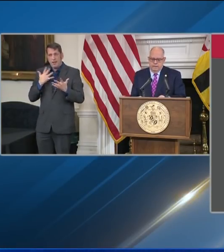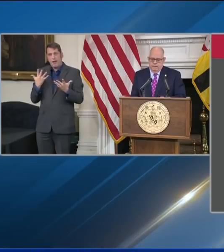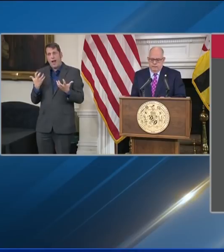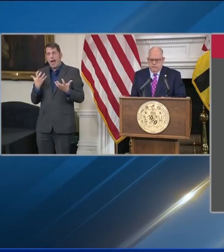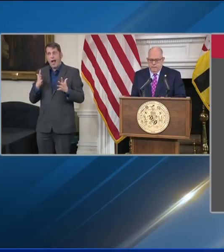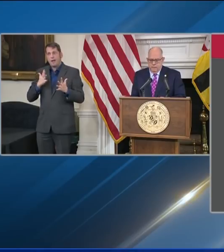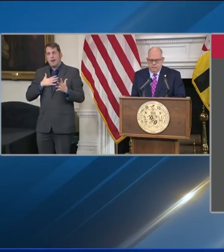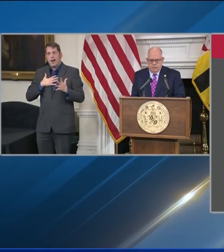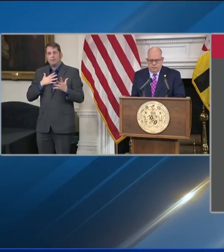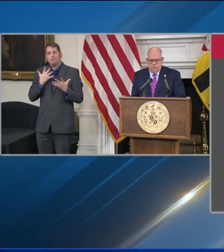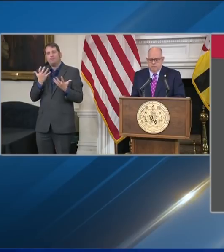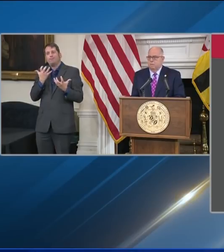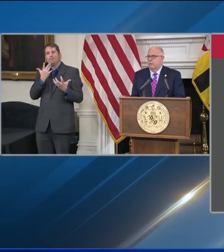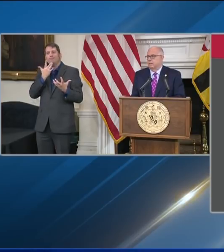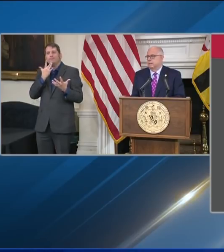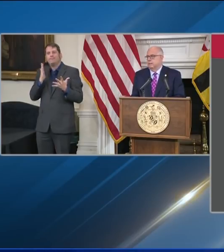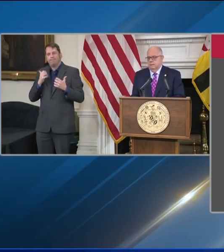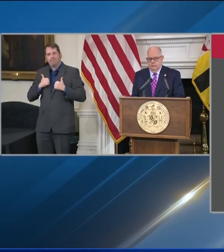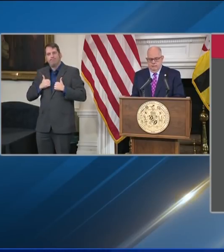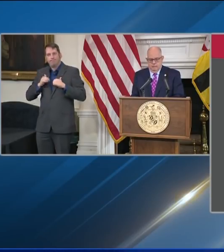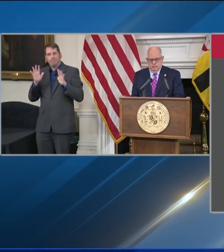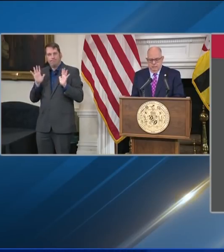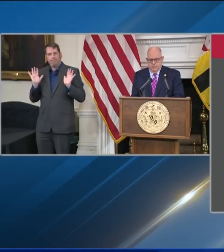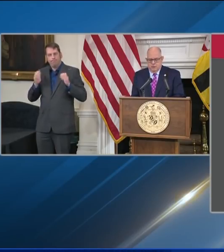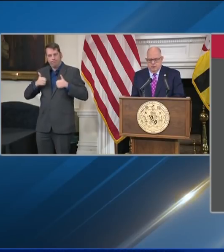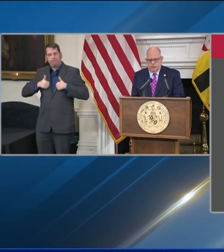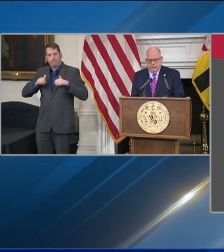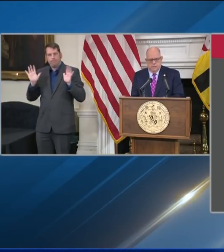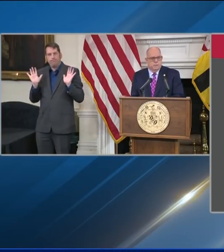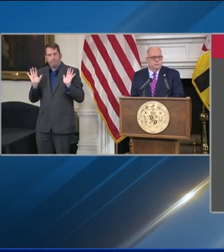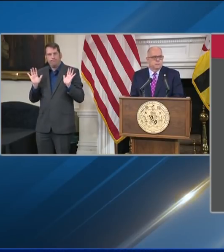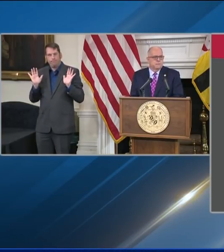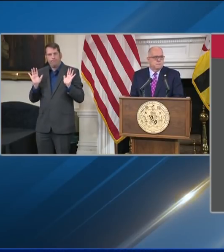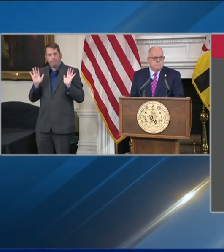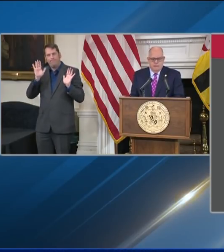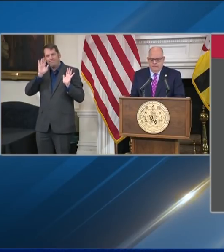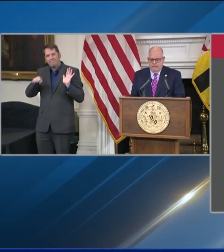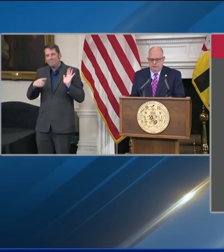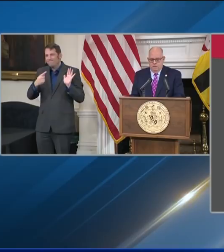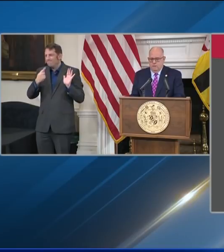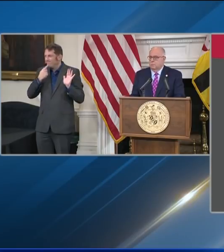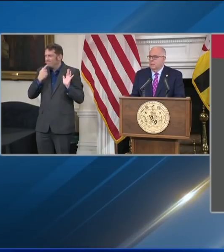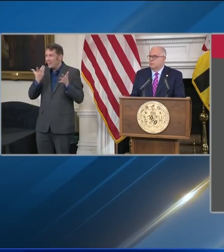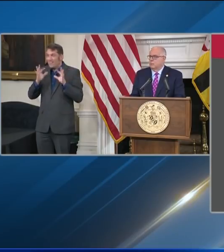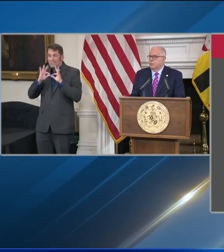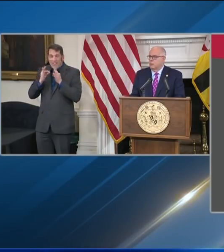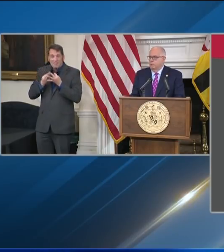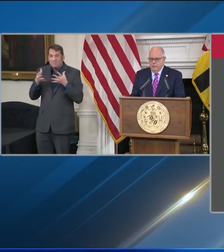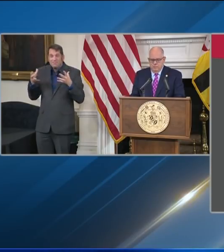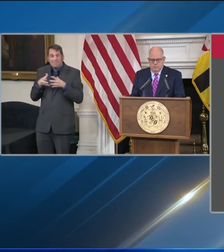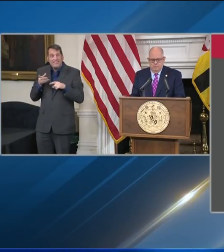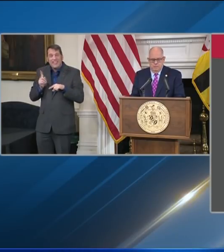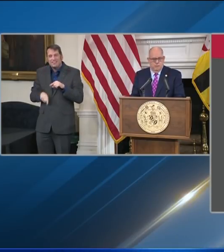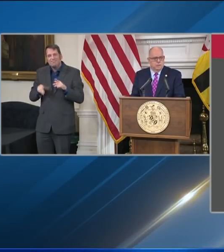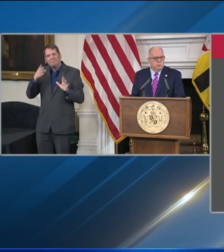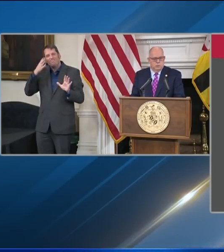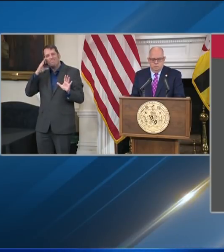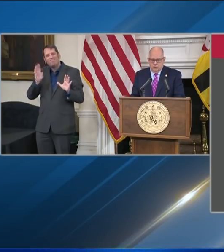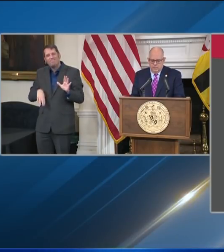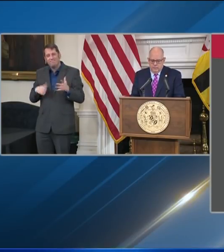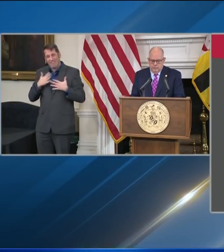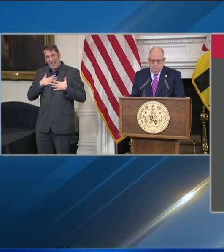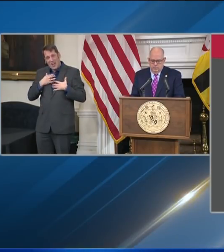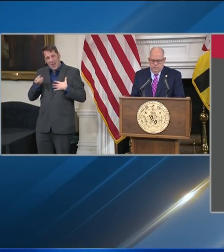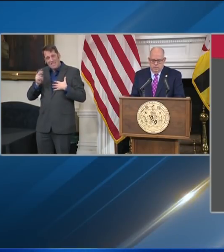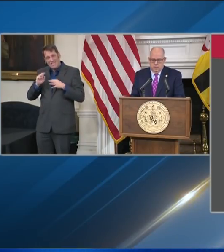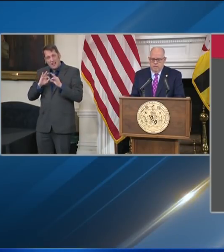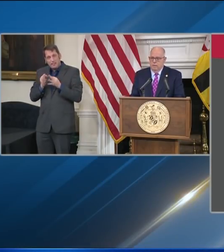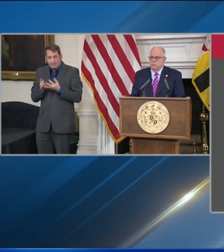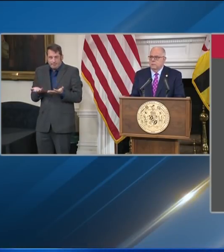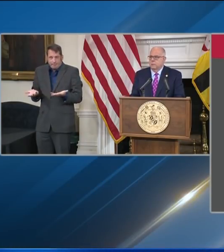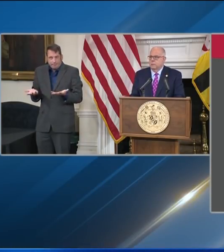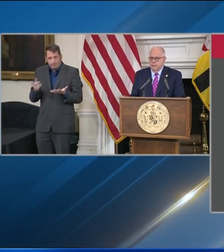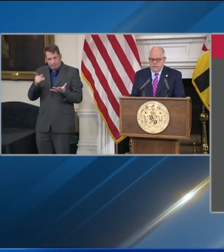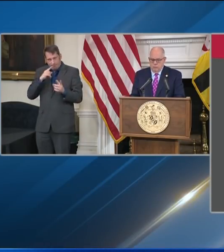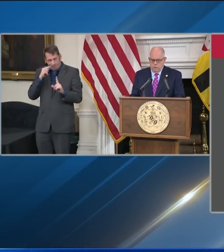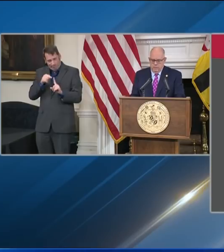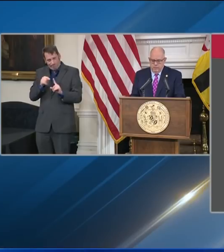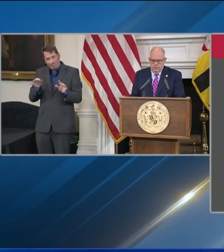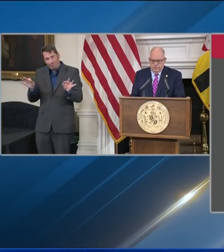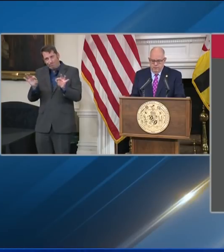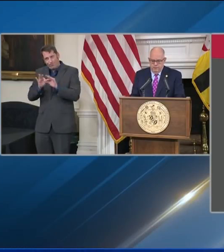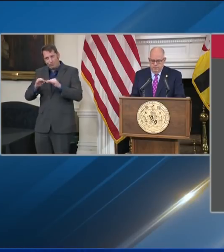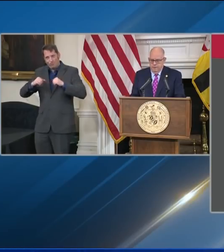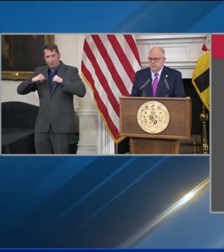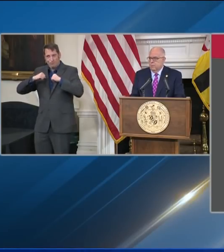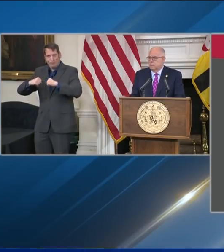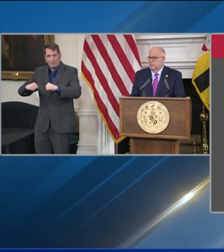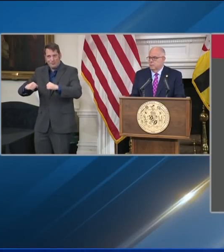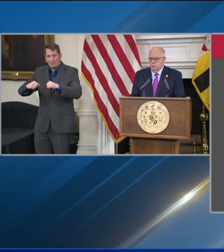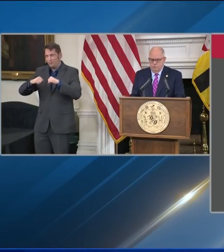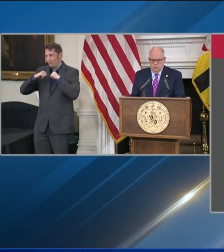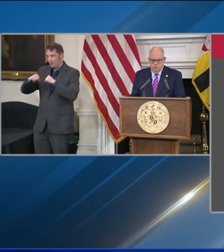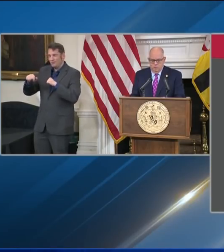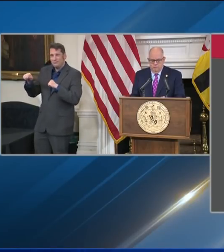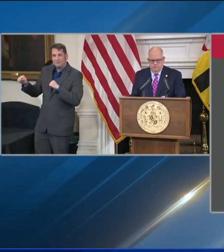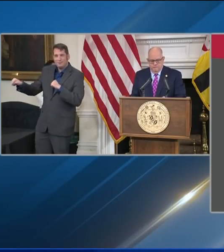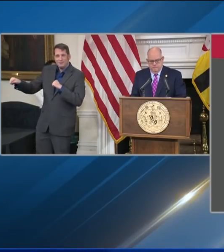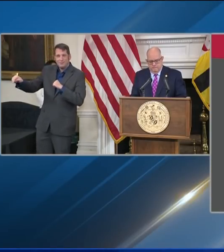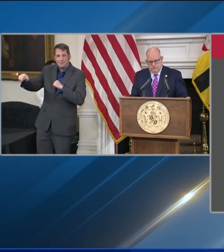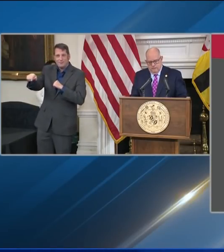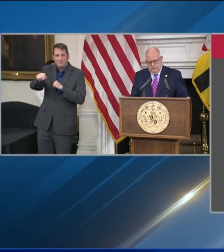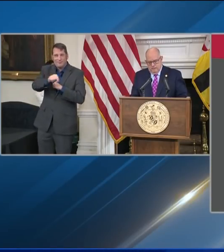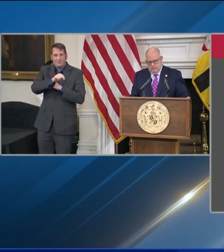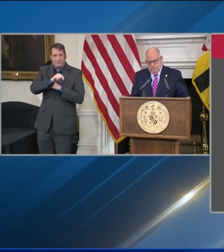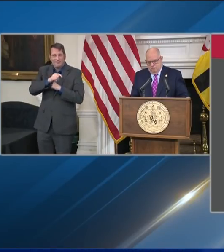TO TAKE PERSONAL RESPONSIBILITY FOR OUR OWN ACTIONS AND TO MAKE THE NECESSARY SACRIFICES TO LIMIT OUR INTERACTIONS EVEN SOMETIMES WITH THEIR OWN FAMILY MEMBERS IN ORDER TO PROTECT